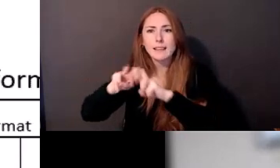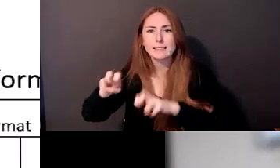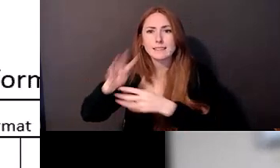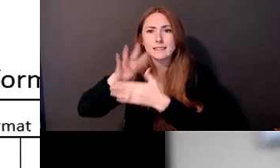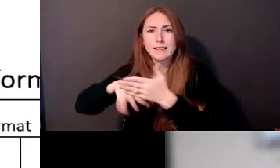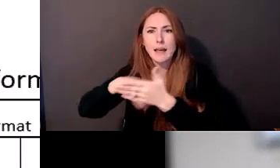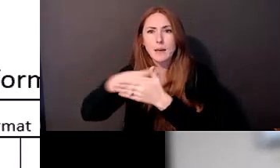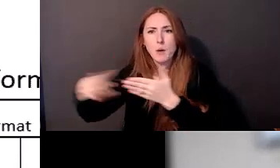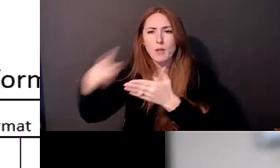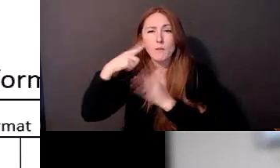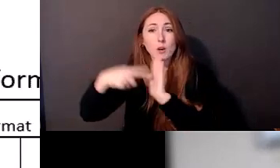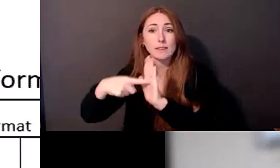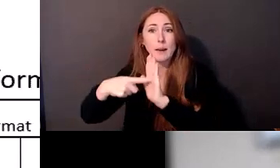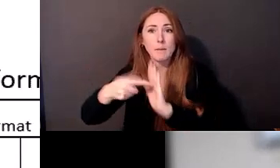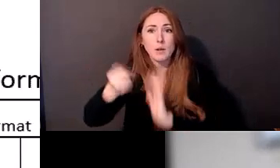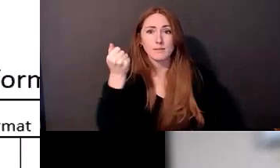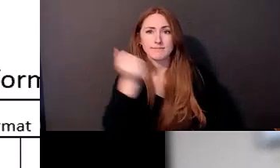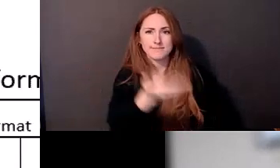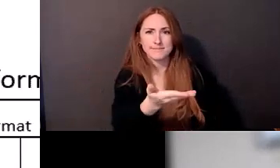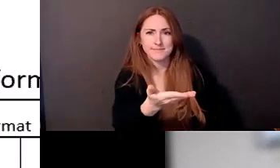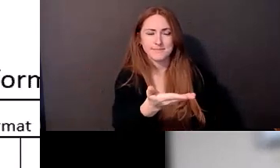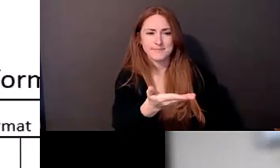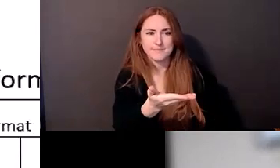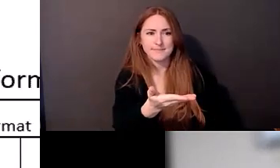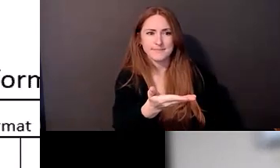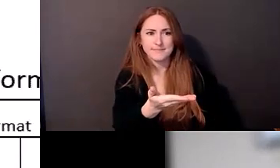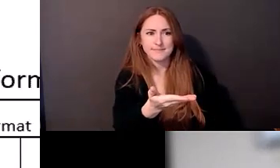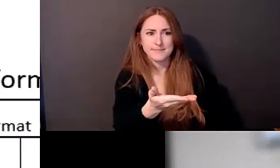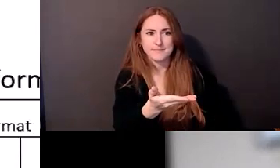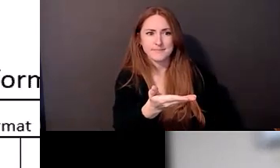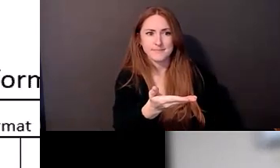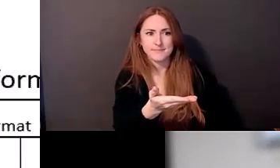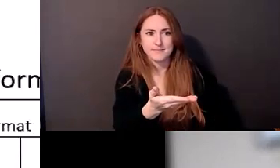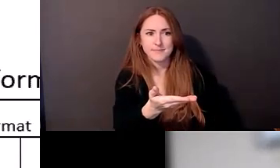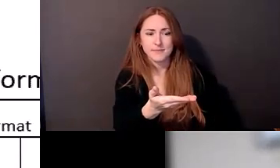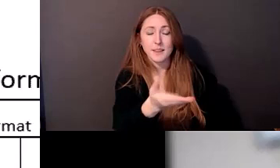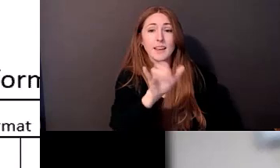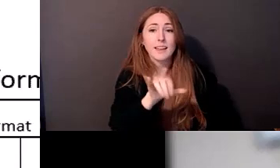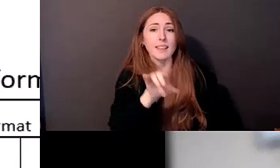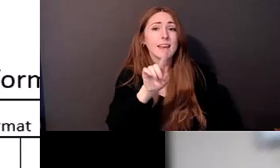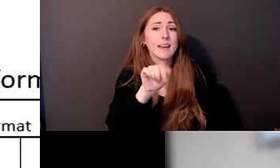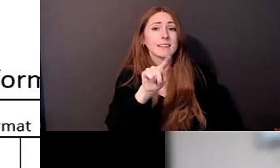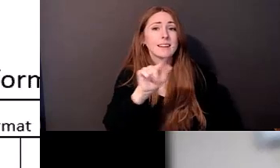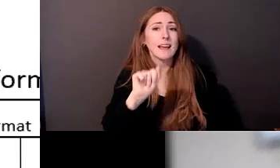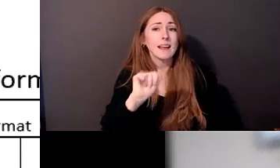And this charted the data based on the audiences that